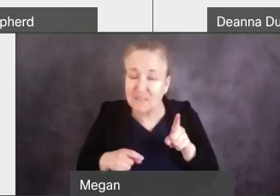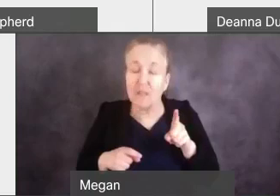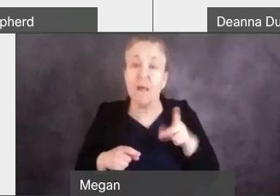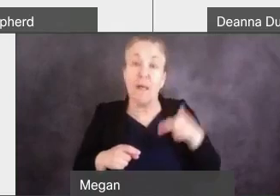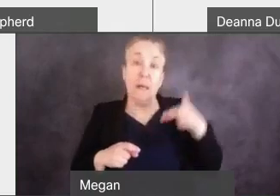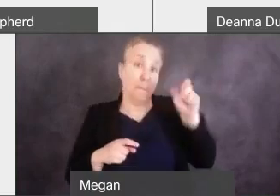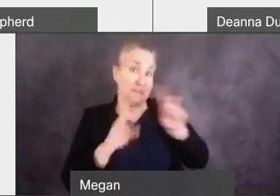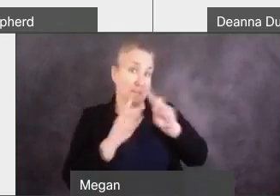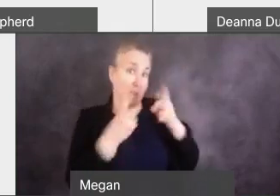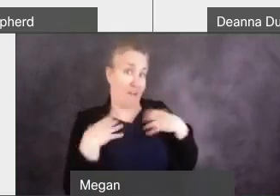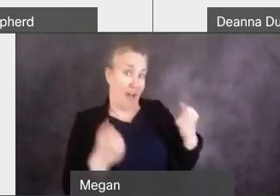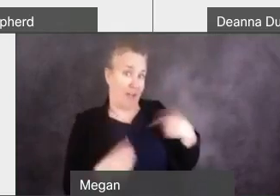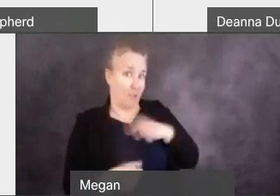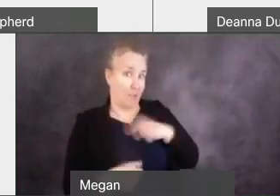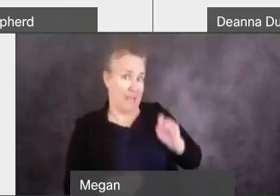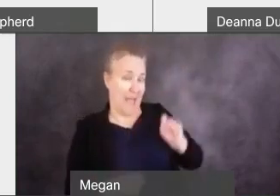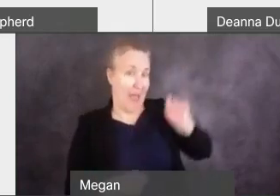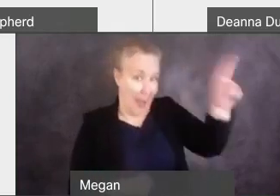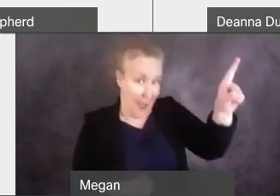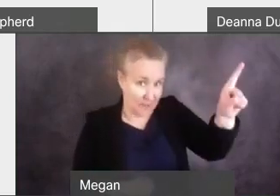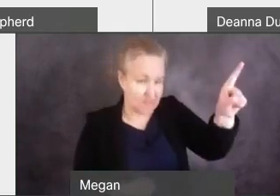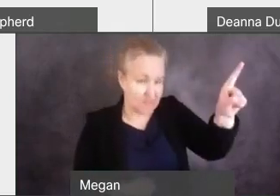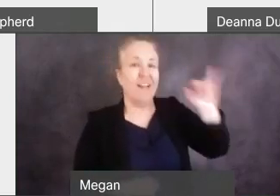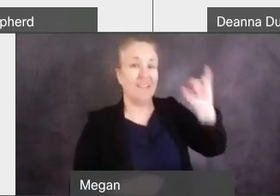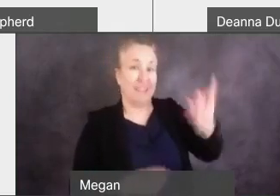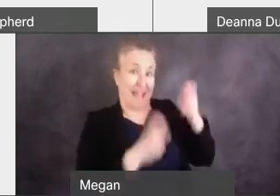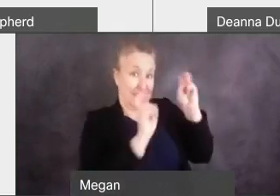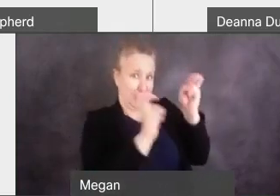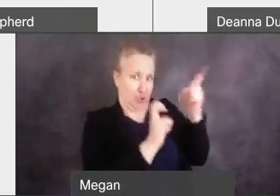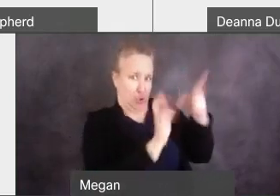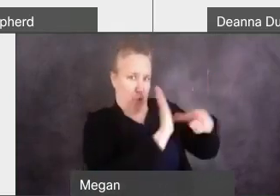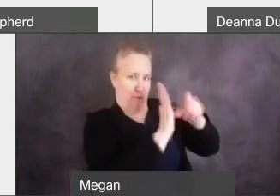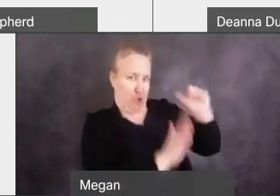but while PA DOH reviews this issue, they have reiterated